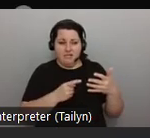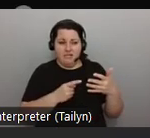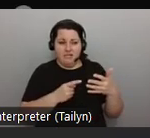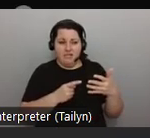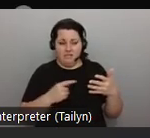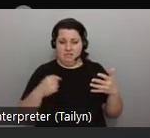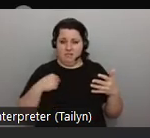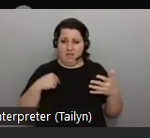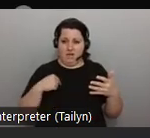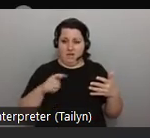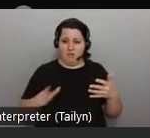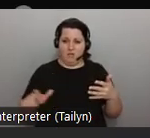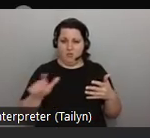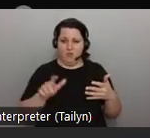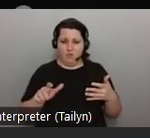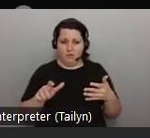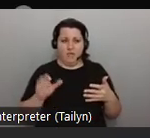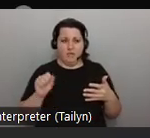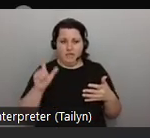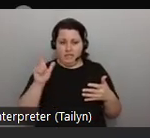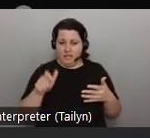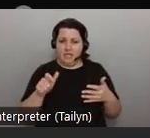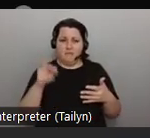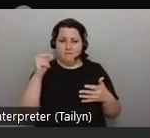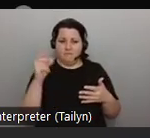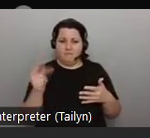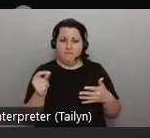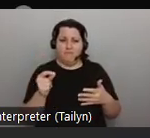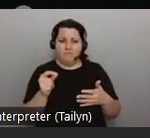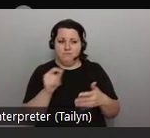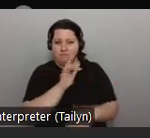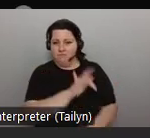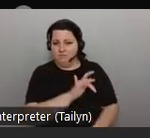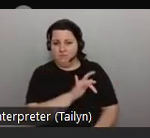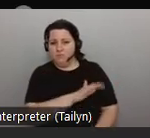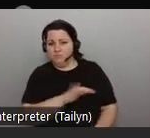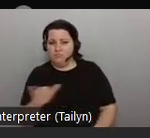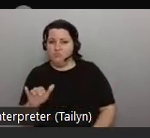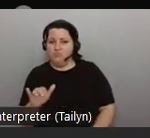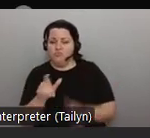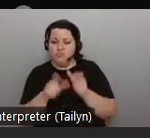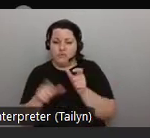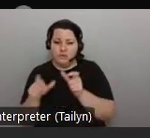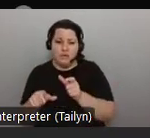the information is broken up, but the second thing by using the styles we were talking about and it adds it into this